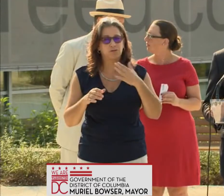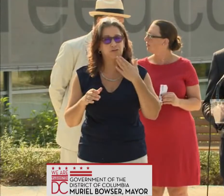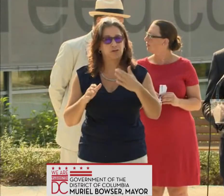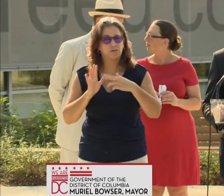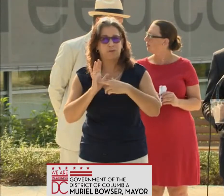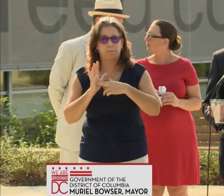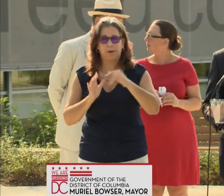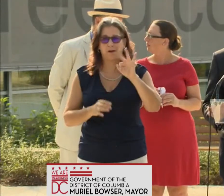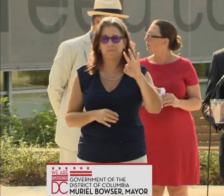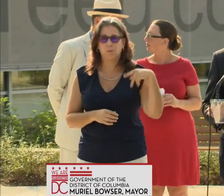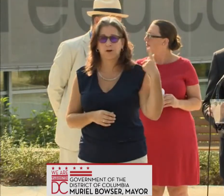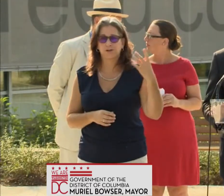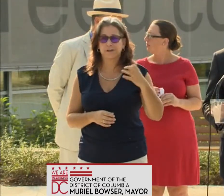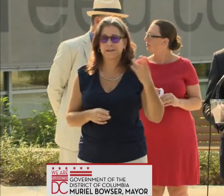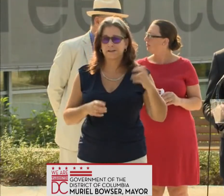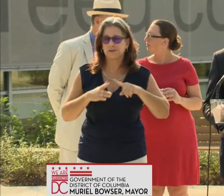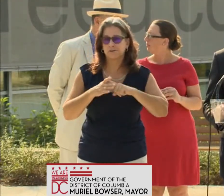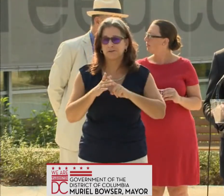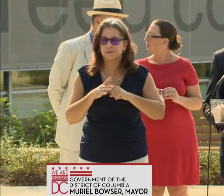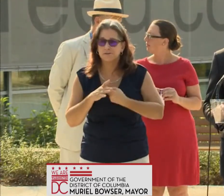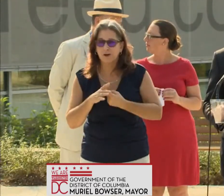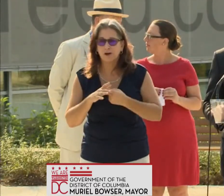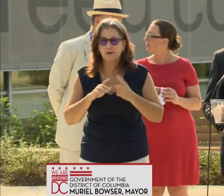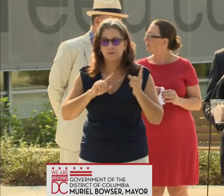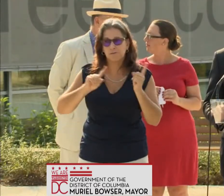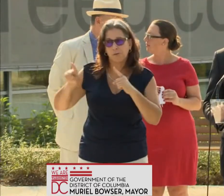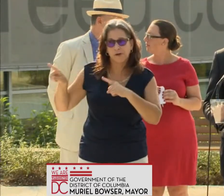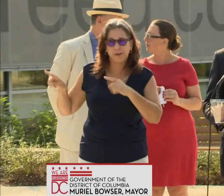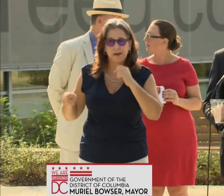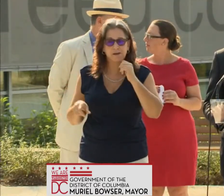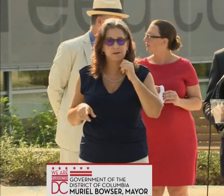visiting every single school in the city and has done tremendous things already